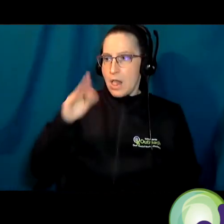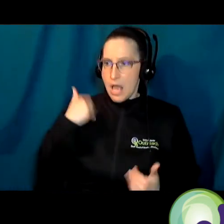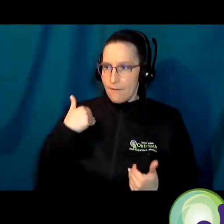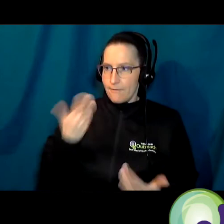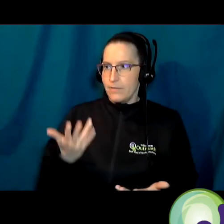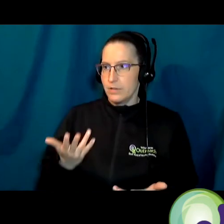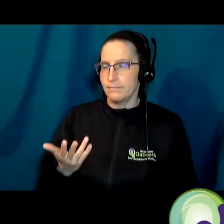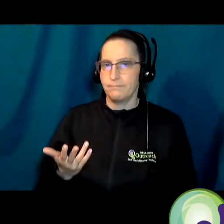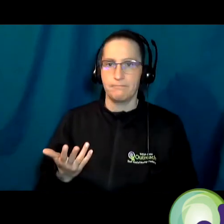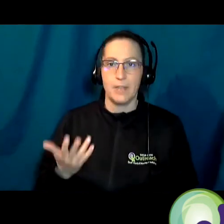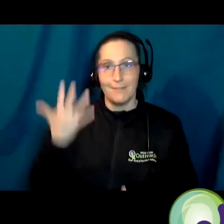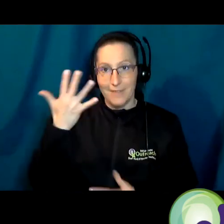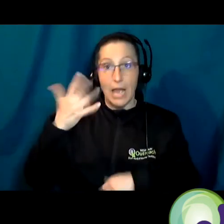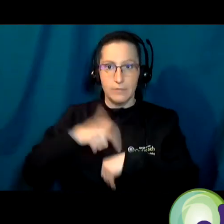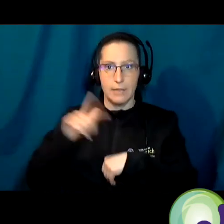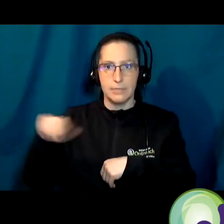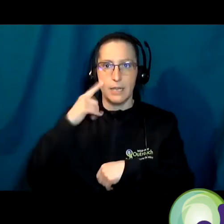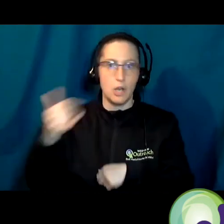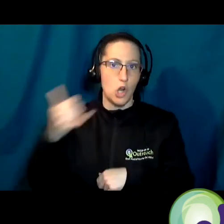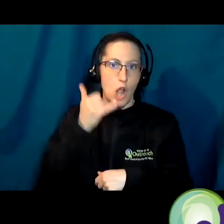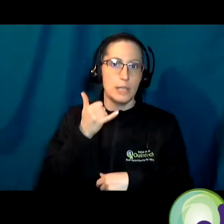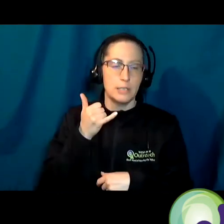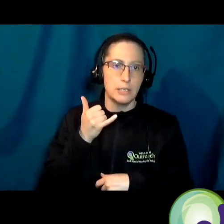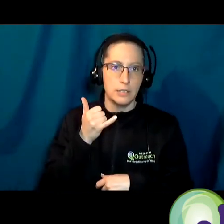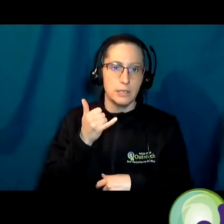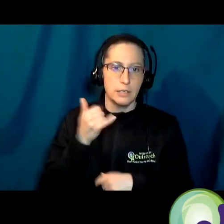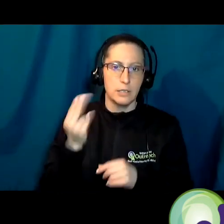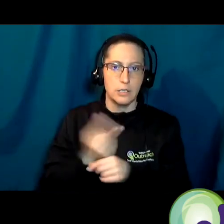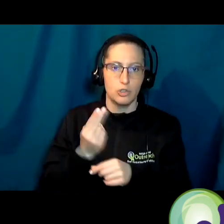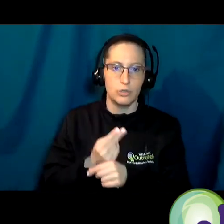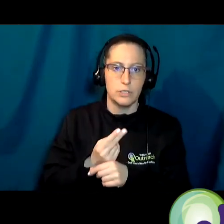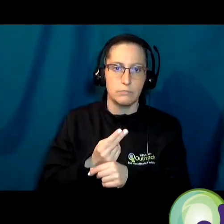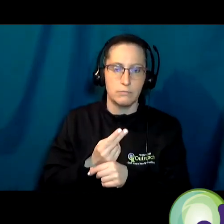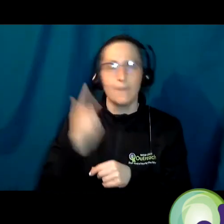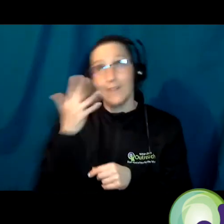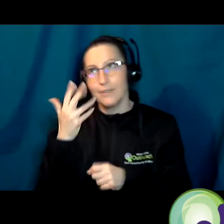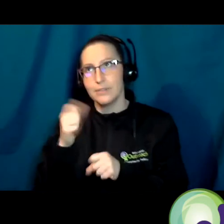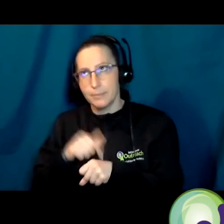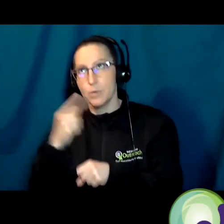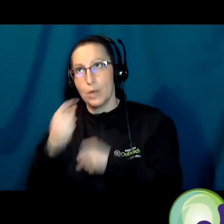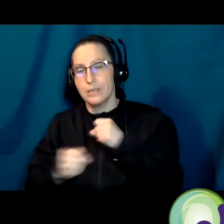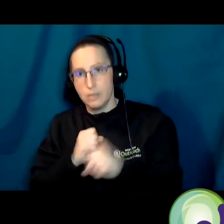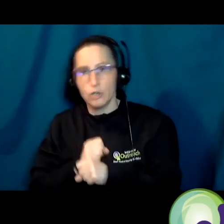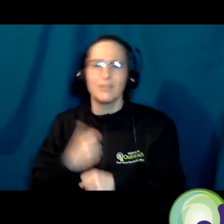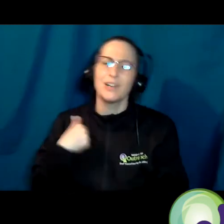five times where they could call in and use in a year. So we understand things come up.